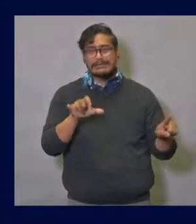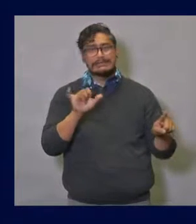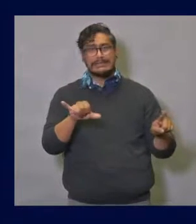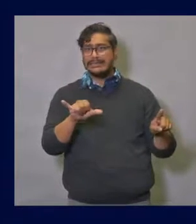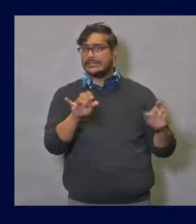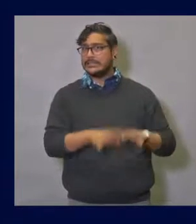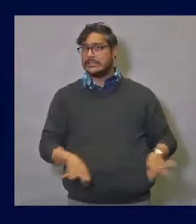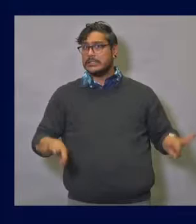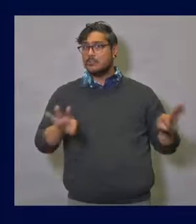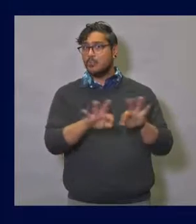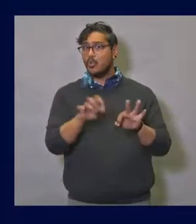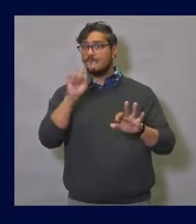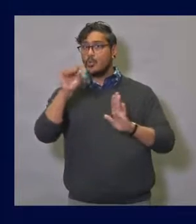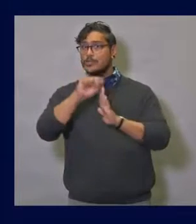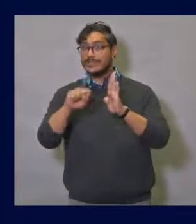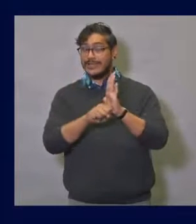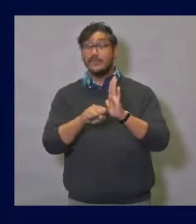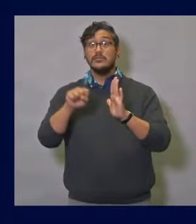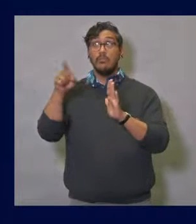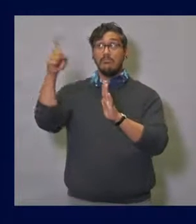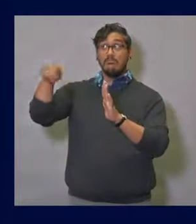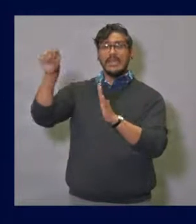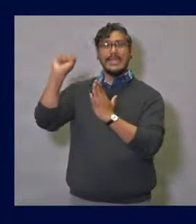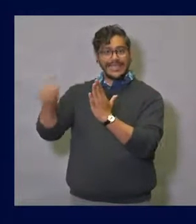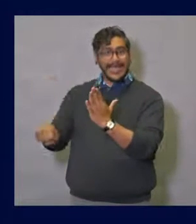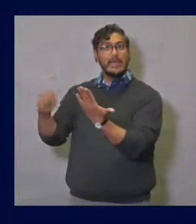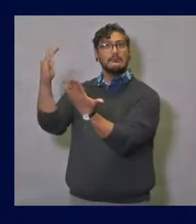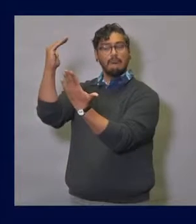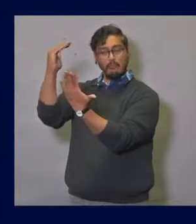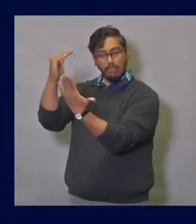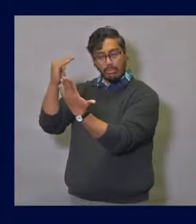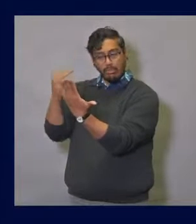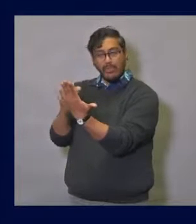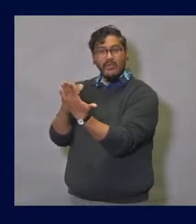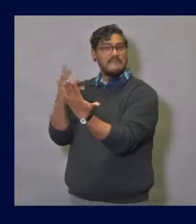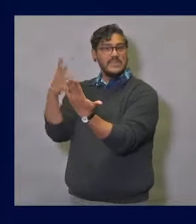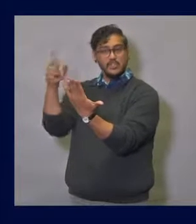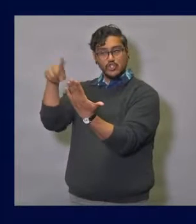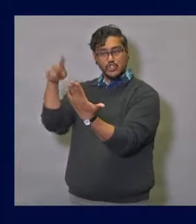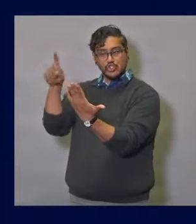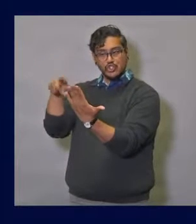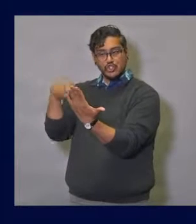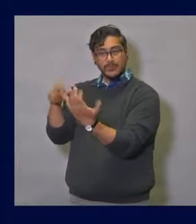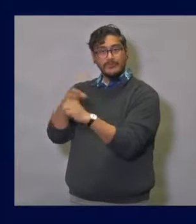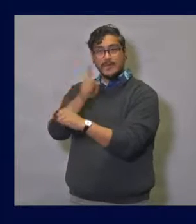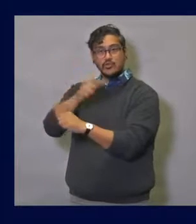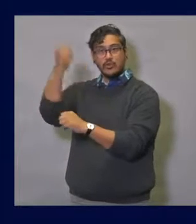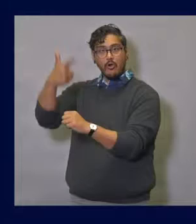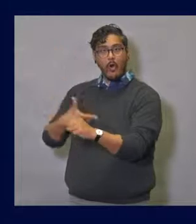KEY FOR THE STATE TO BE ABLE TO PROVIDE A CLEAR PICTURE OF